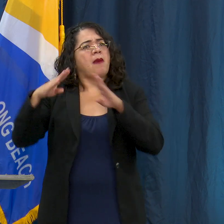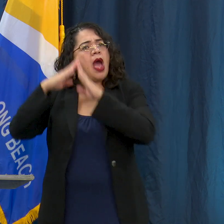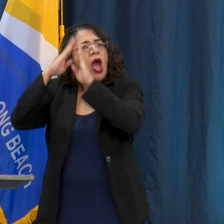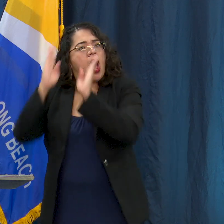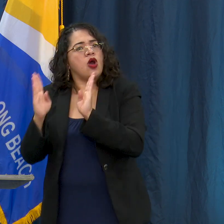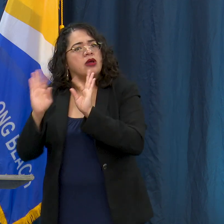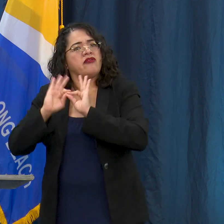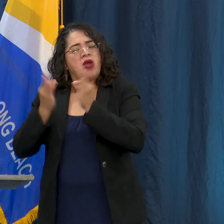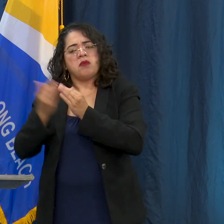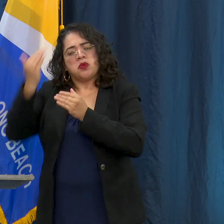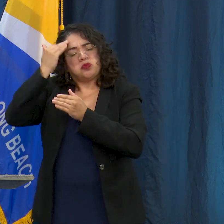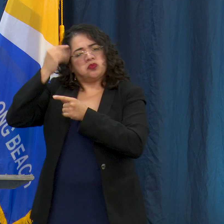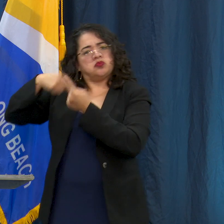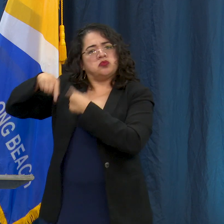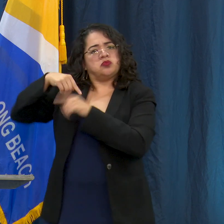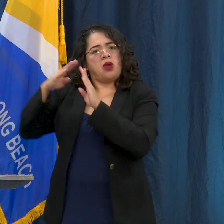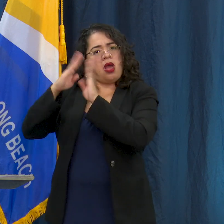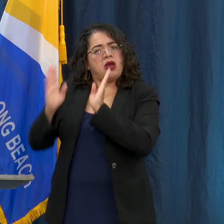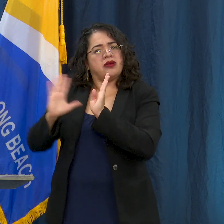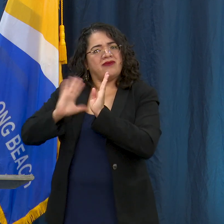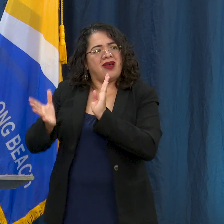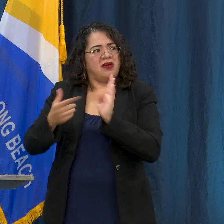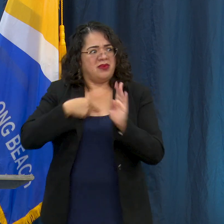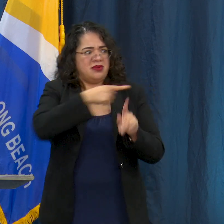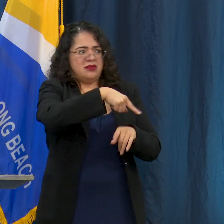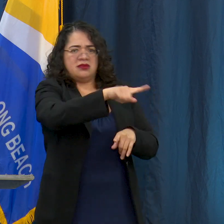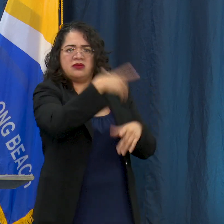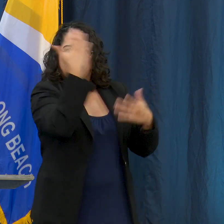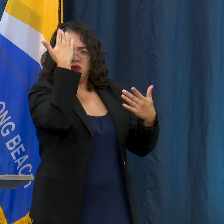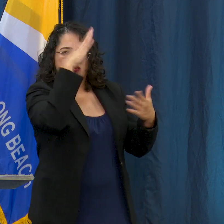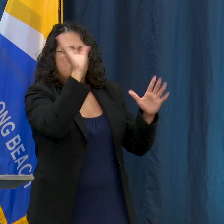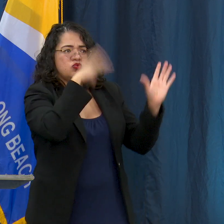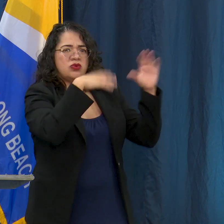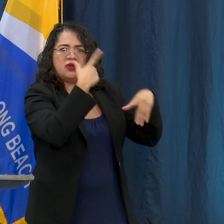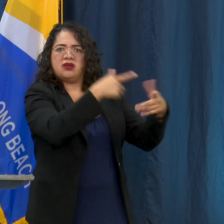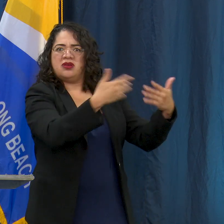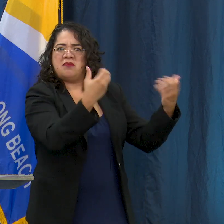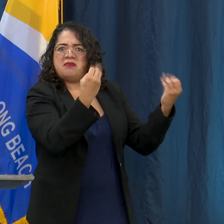guidelines the best you can. Not only are you protecting yourself and your family,